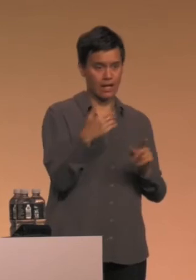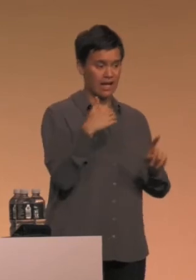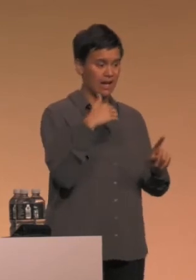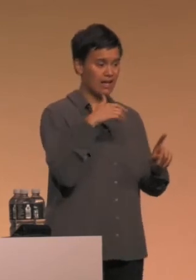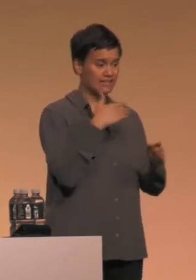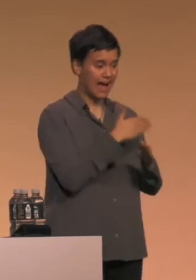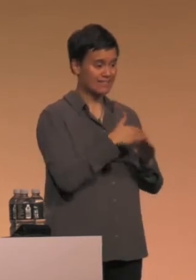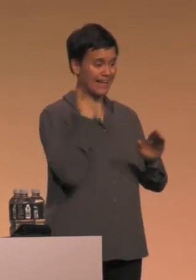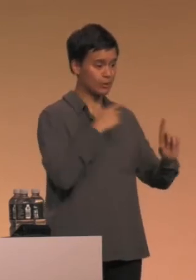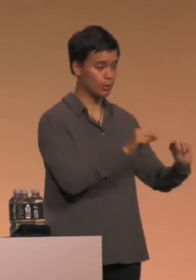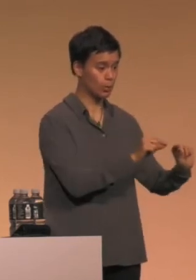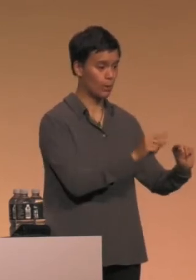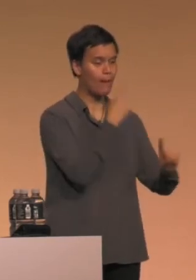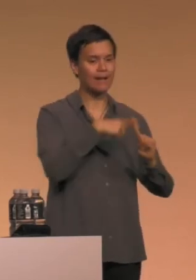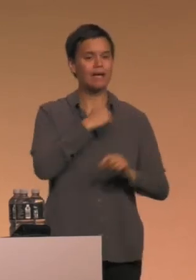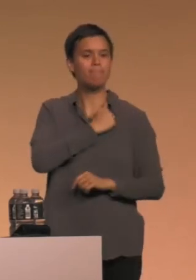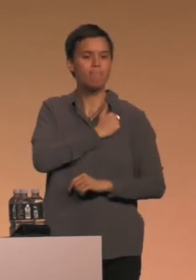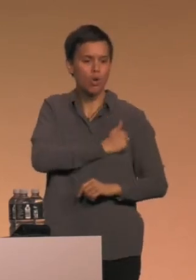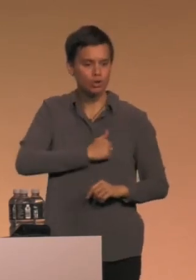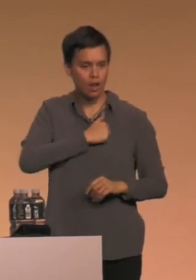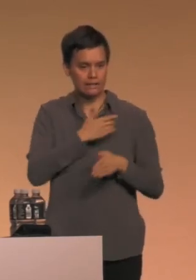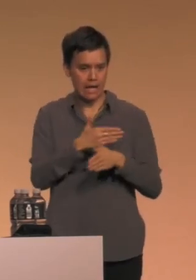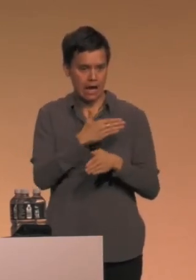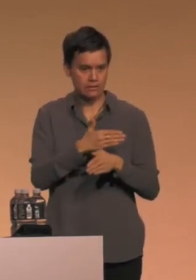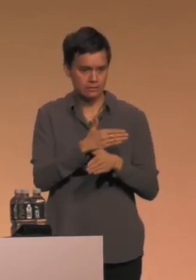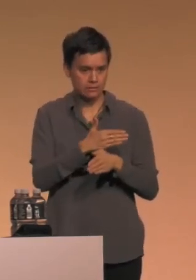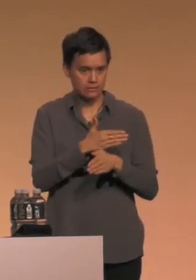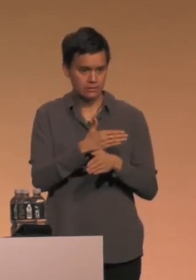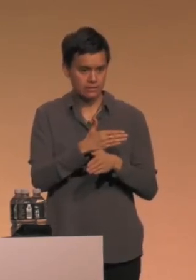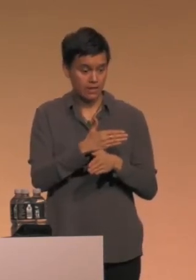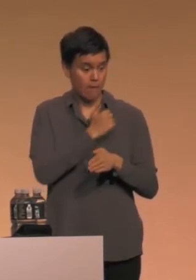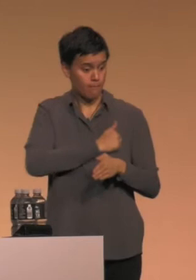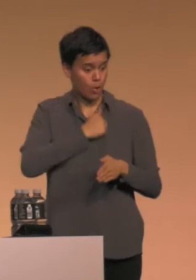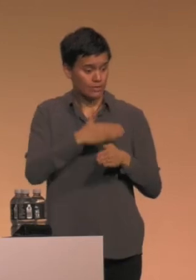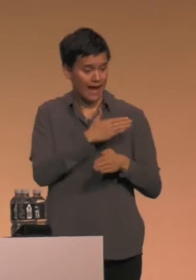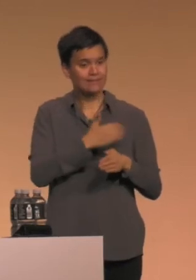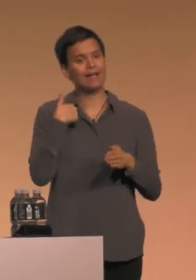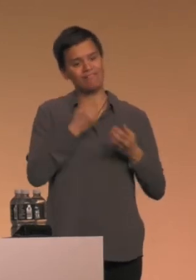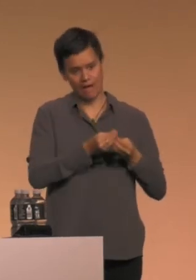and the emotional challenges in providing great care for patients needs to be valued by us, as leaders,